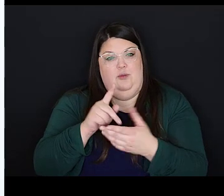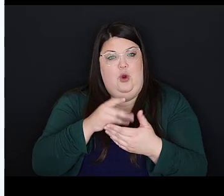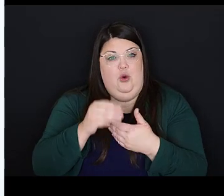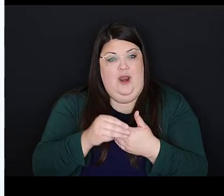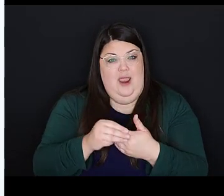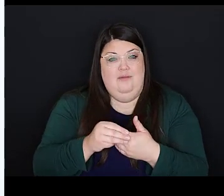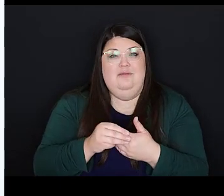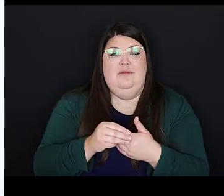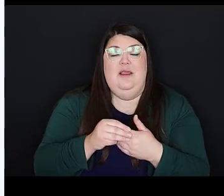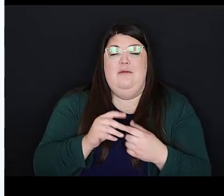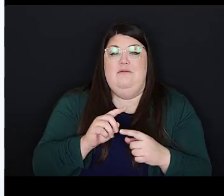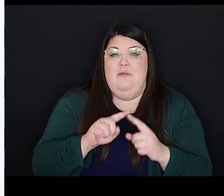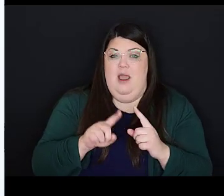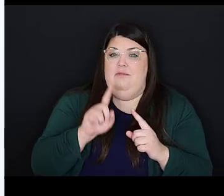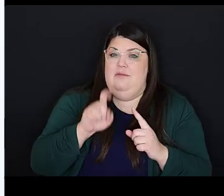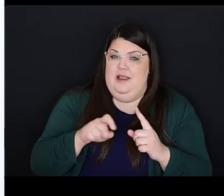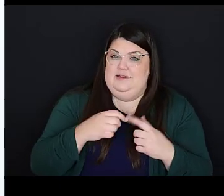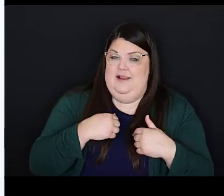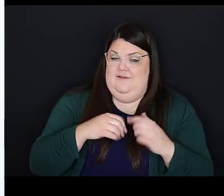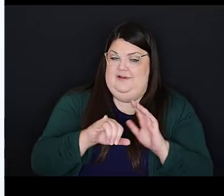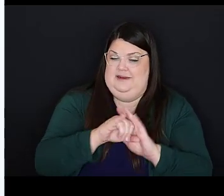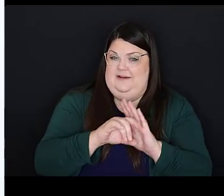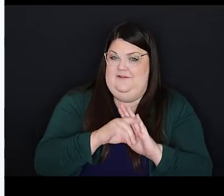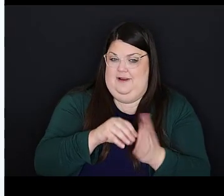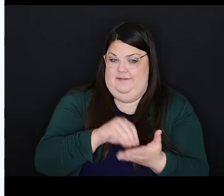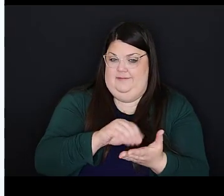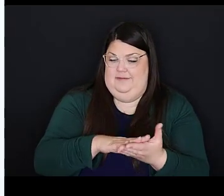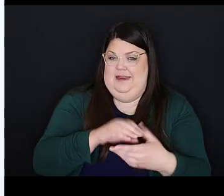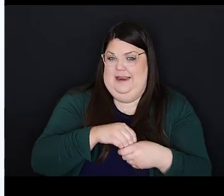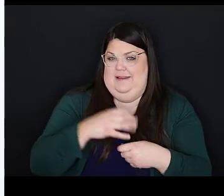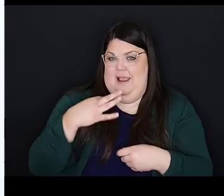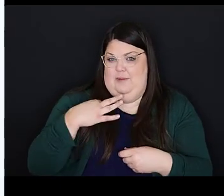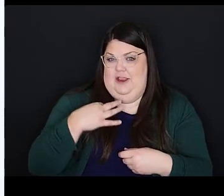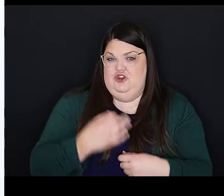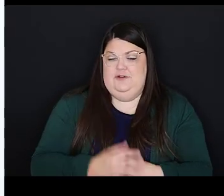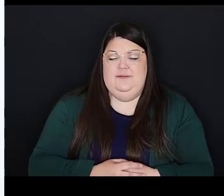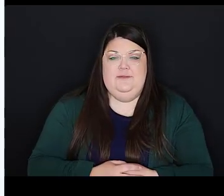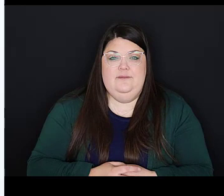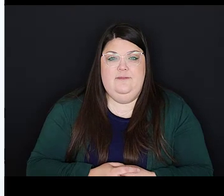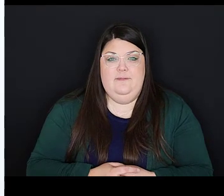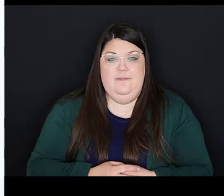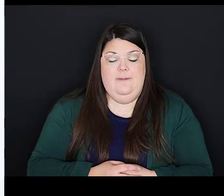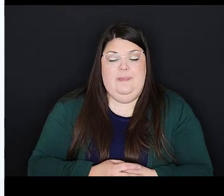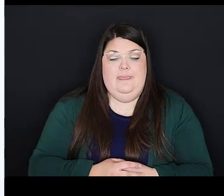arrangement is identified in the application. Overview of the NIA, Application and